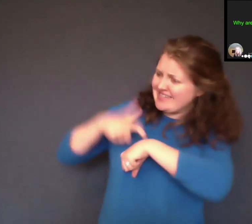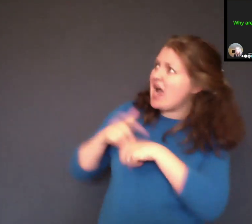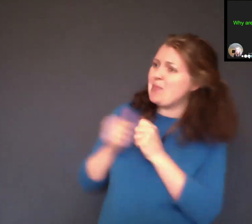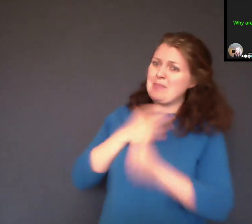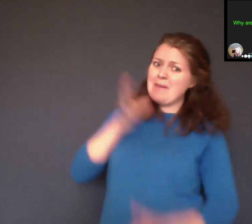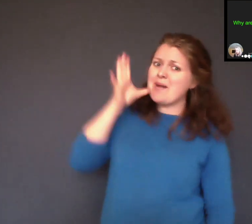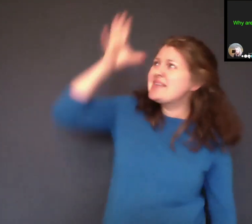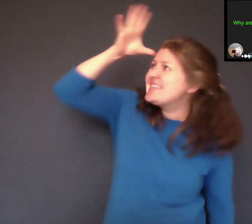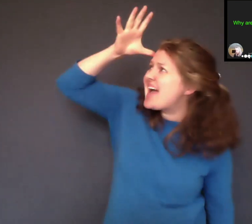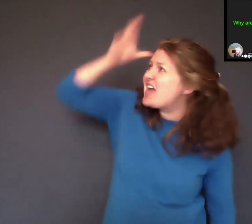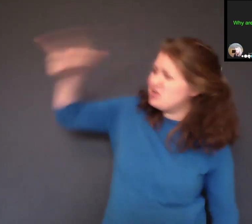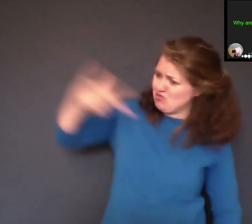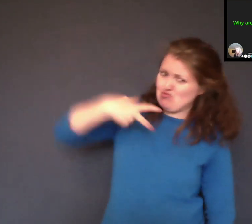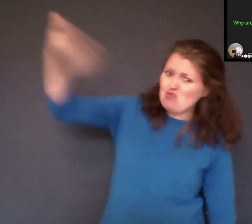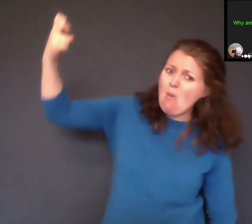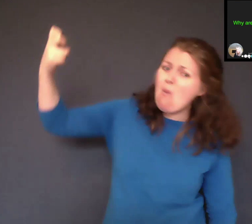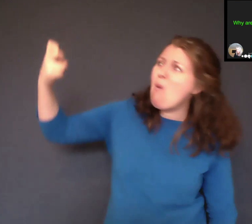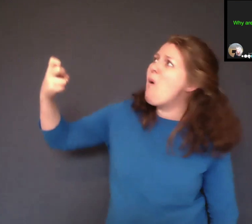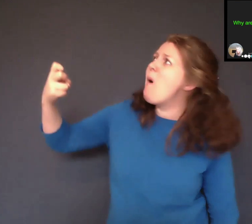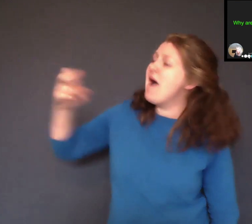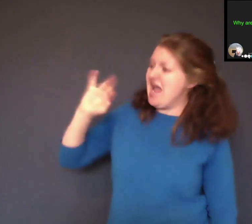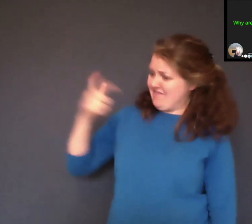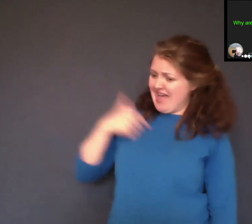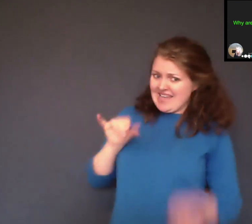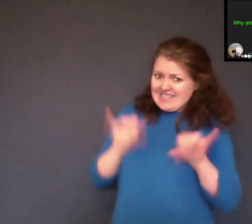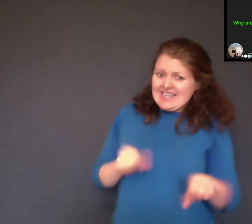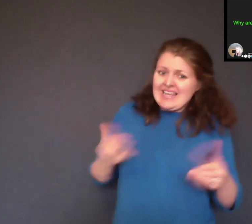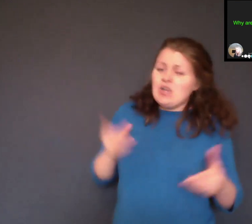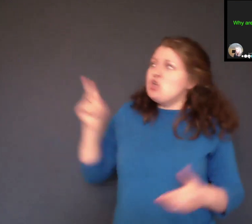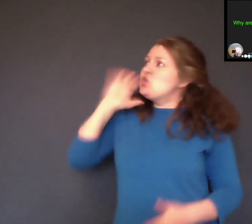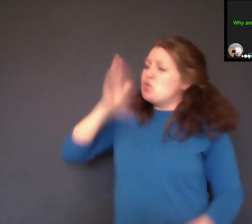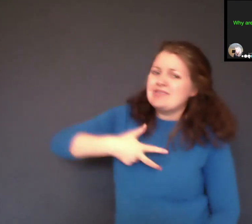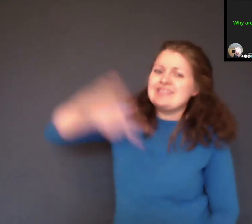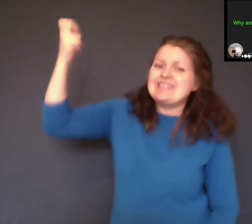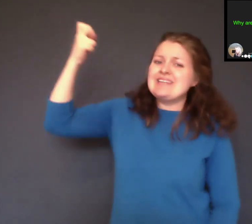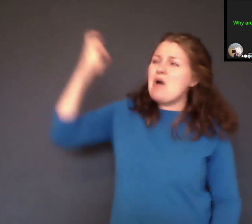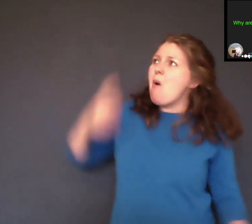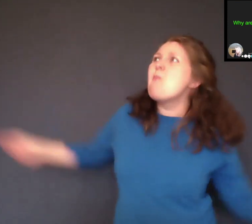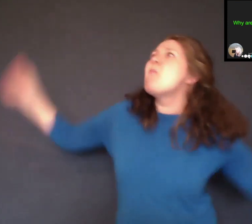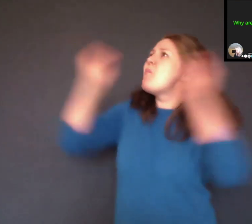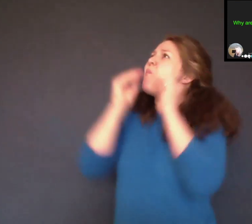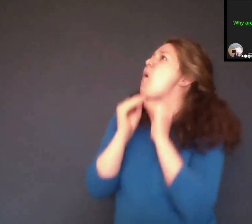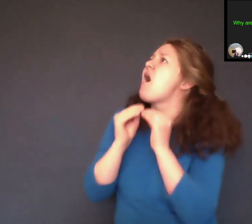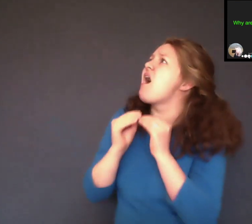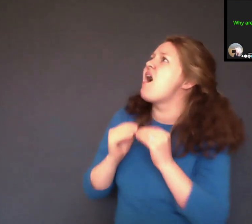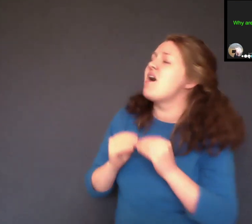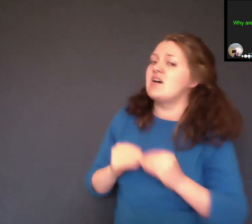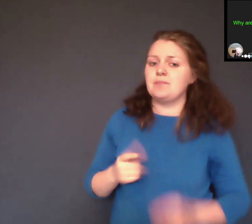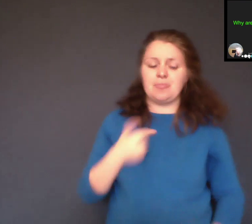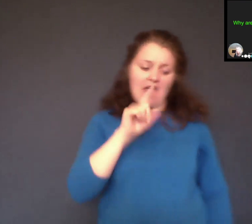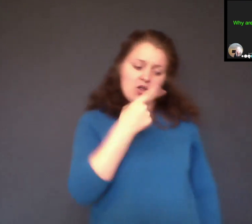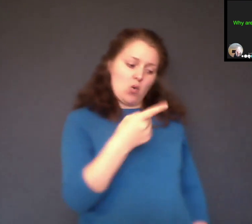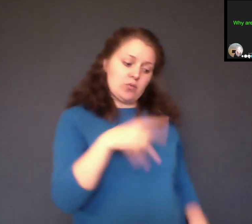and dad from me harvey said if i stay here you'll steal a lot more i only took the days you didn't